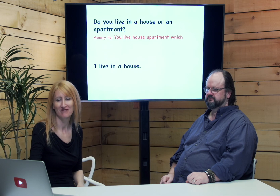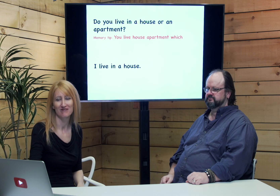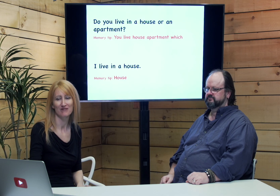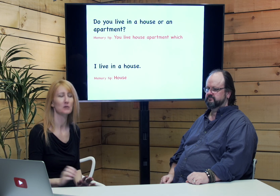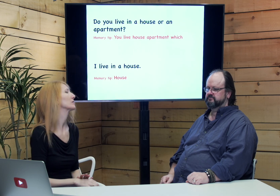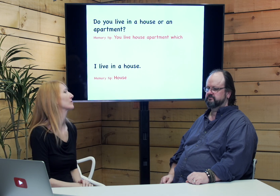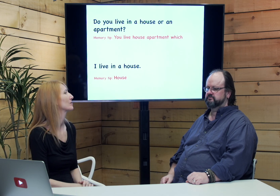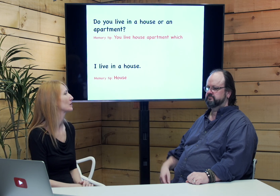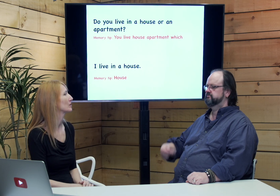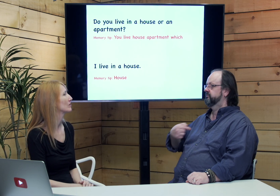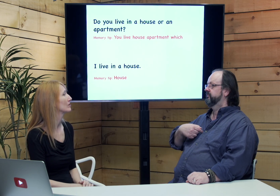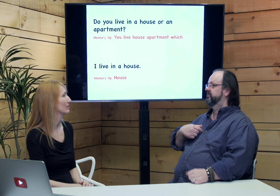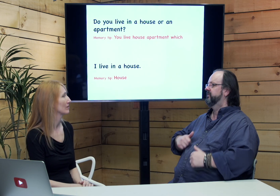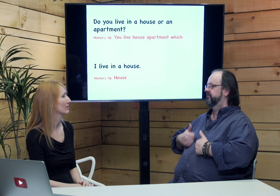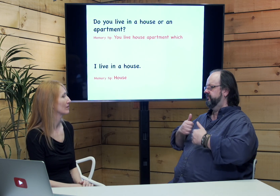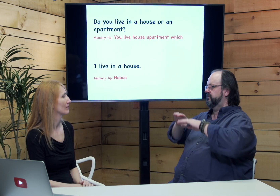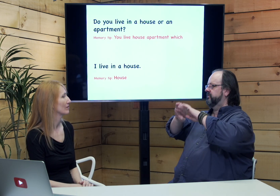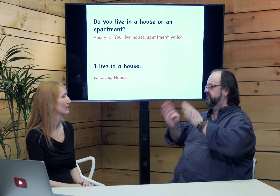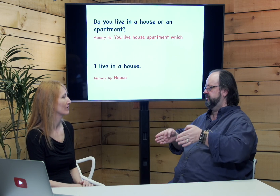I live in a house.